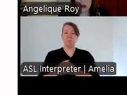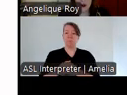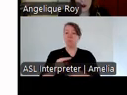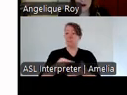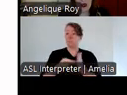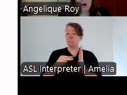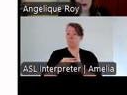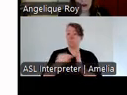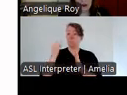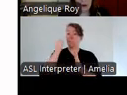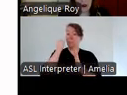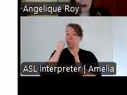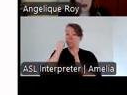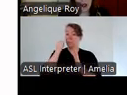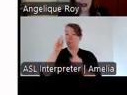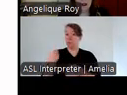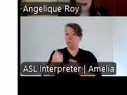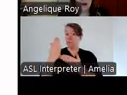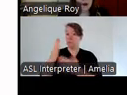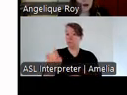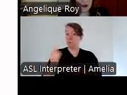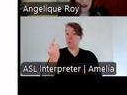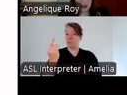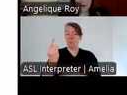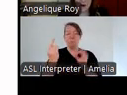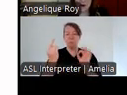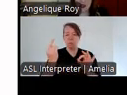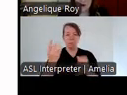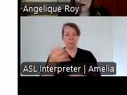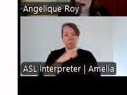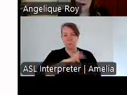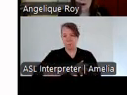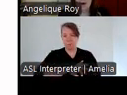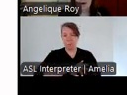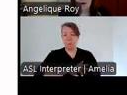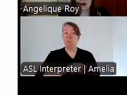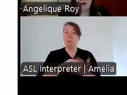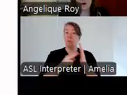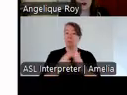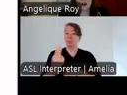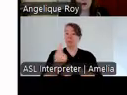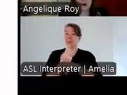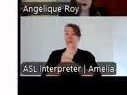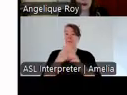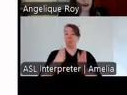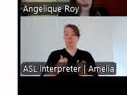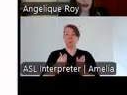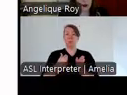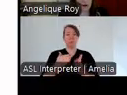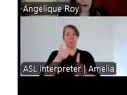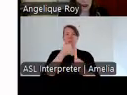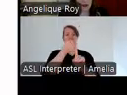could be helpful to someone, and to let our users decide for themselves what would be beneficial for their individual needs and preferences.